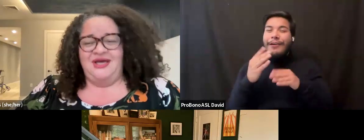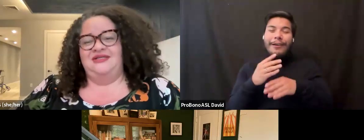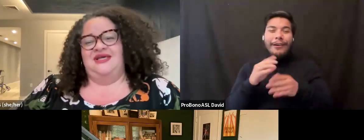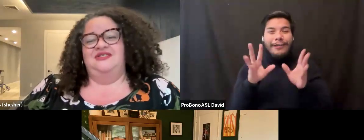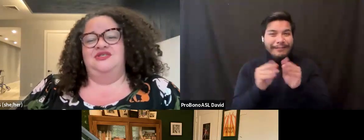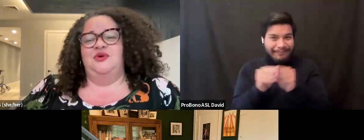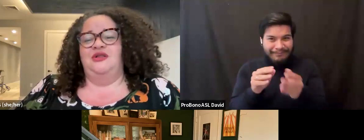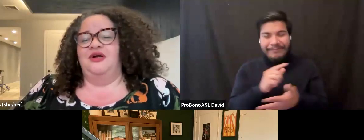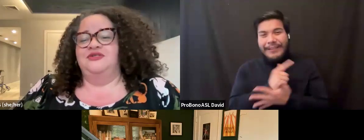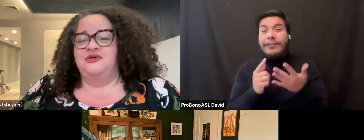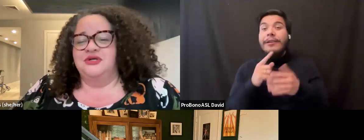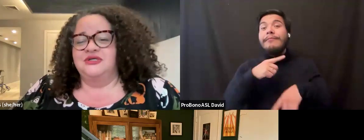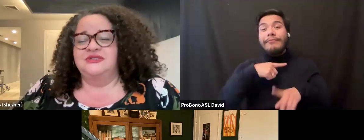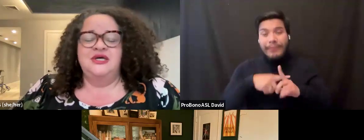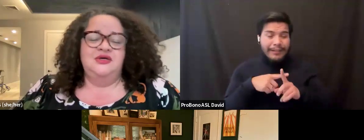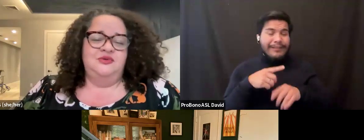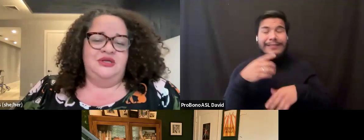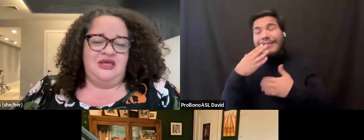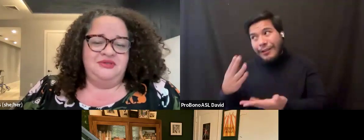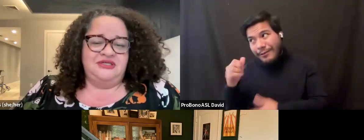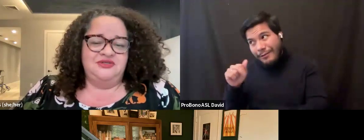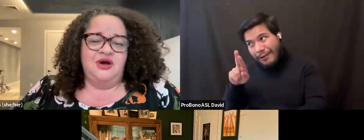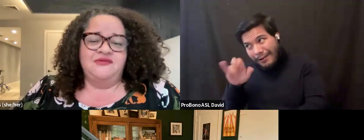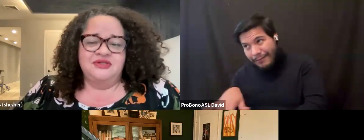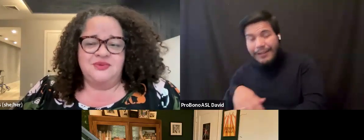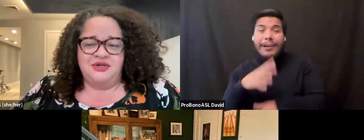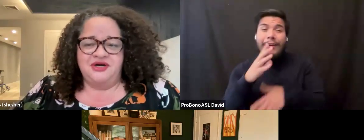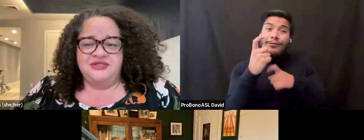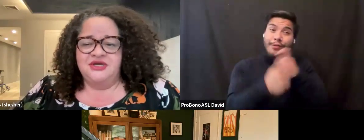and thanks to all of our donors who enable us to offer these webinars